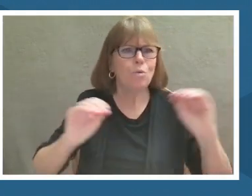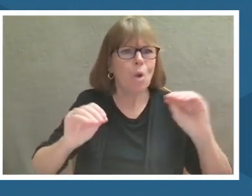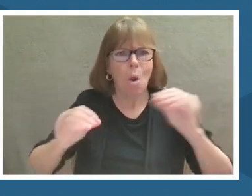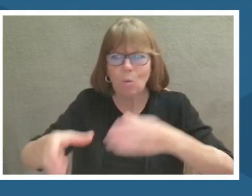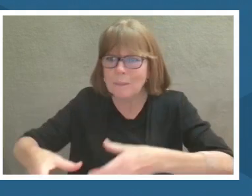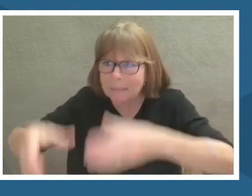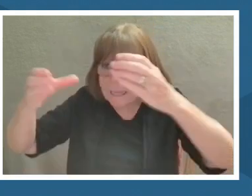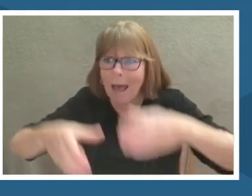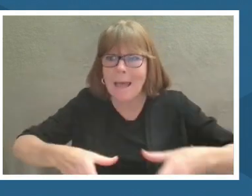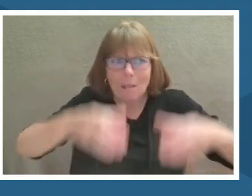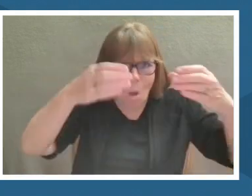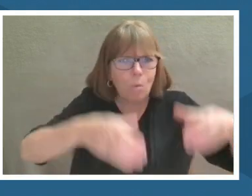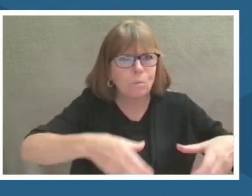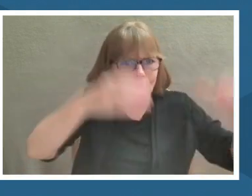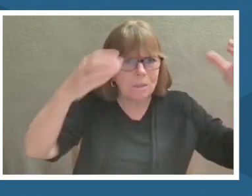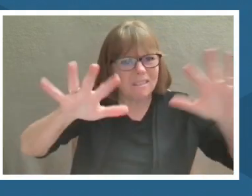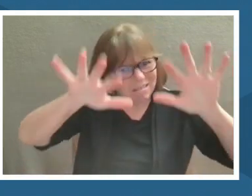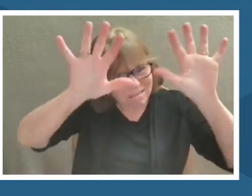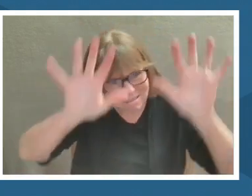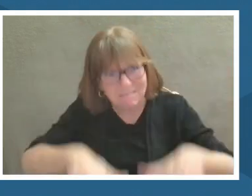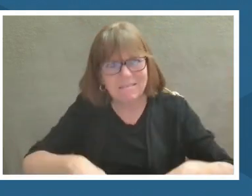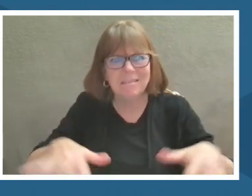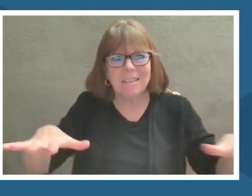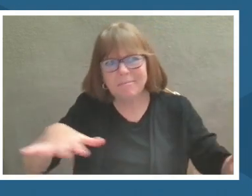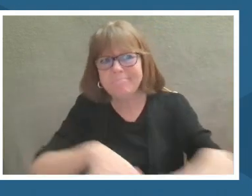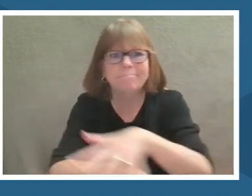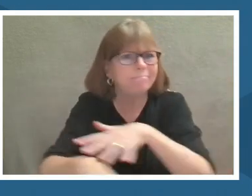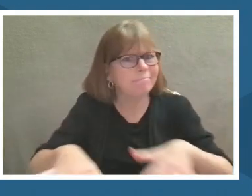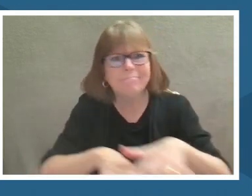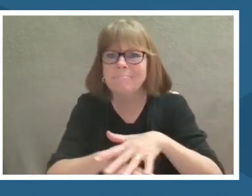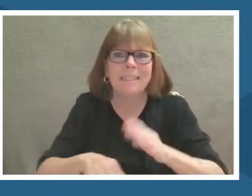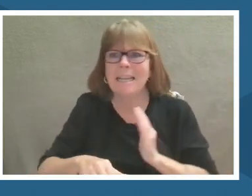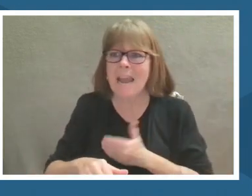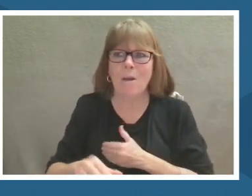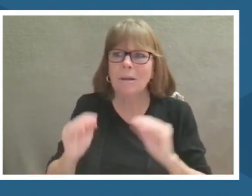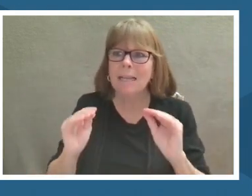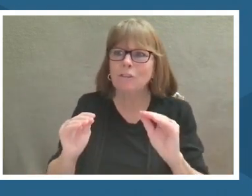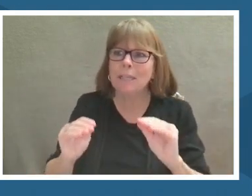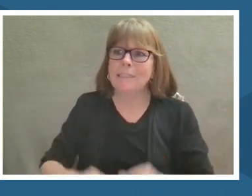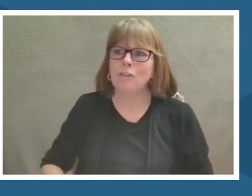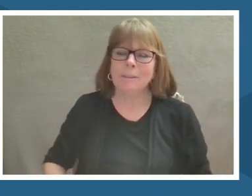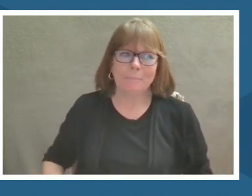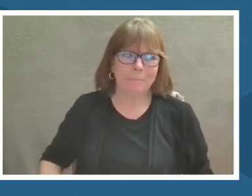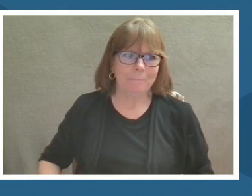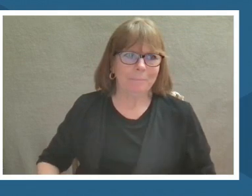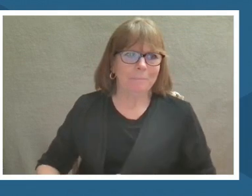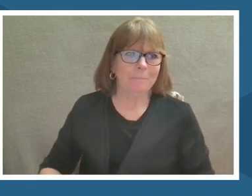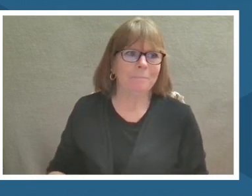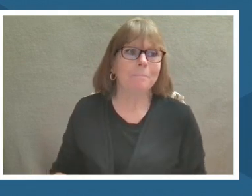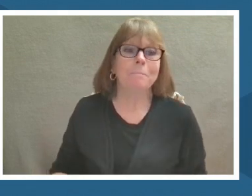exists in in our education